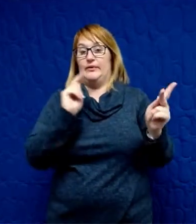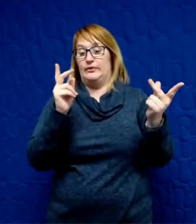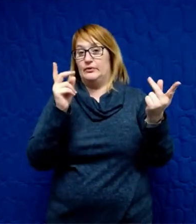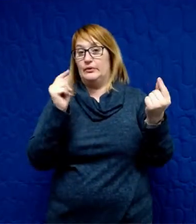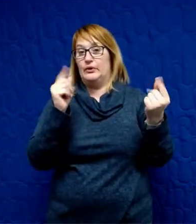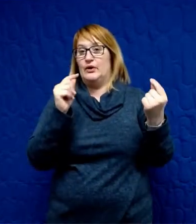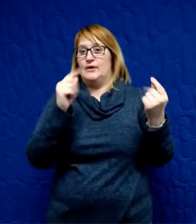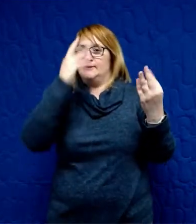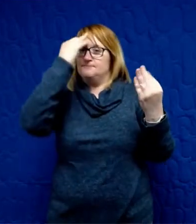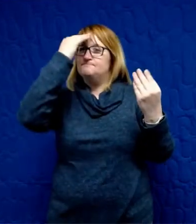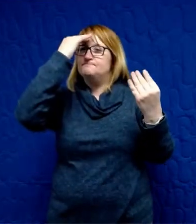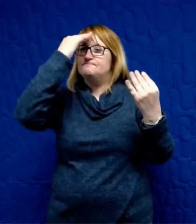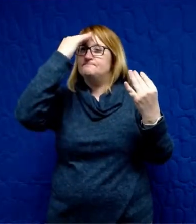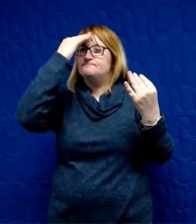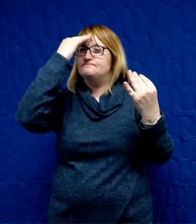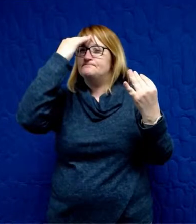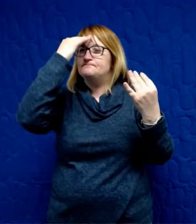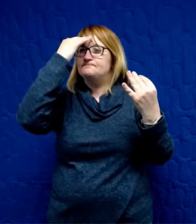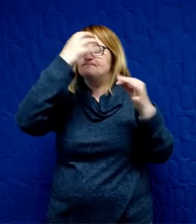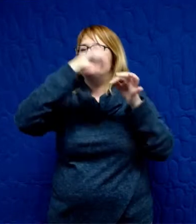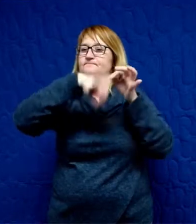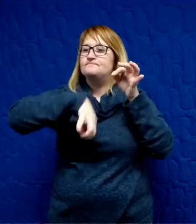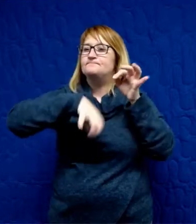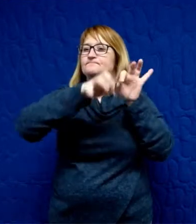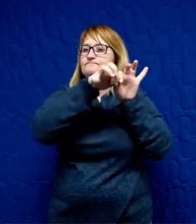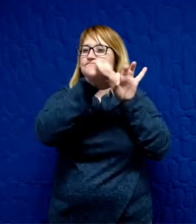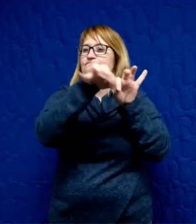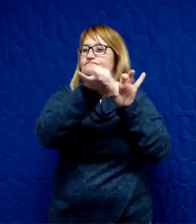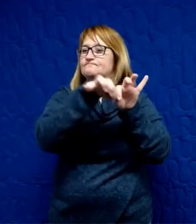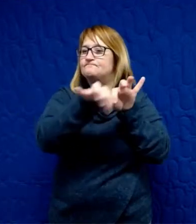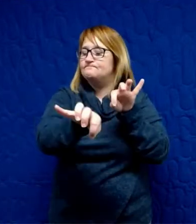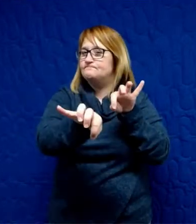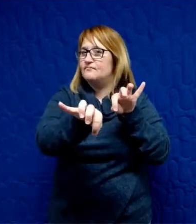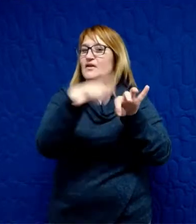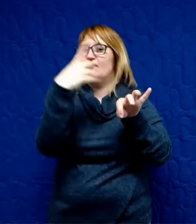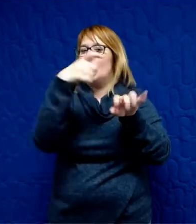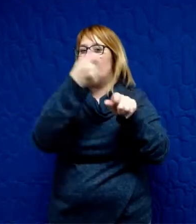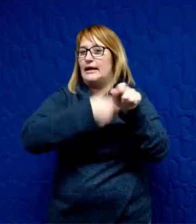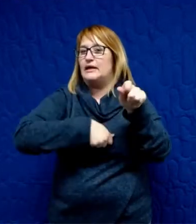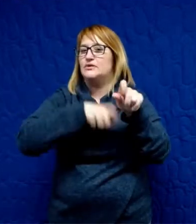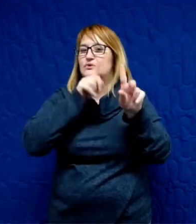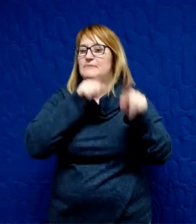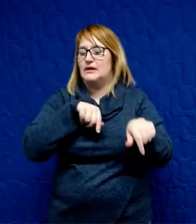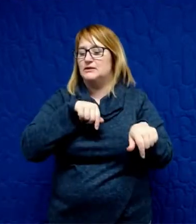thoughtful as possible when you're formulating your responses to each. As